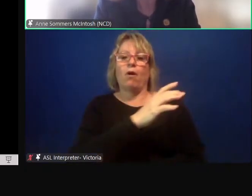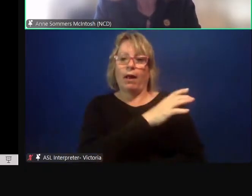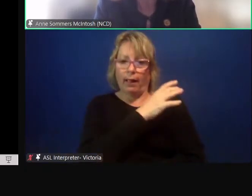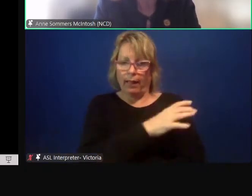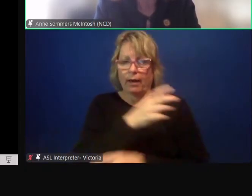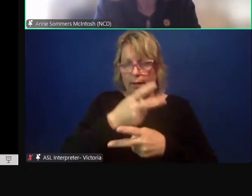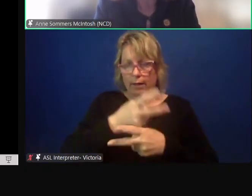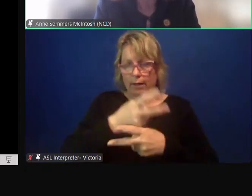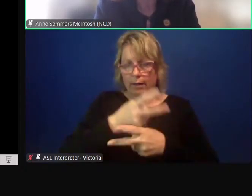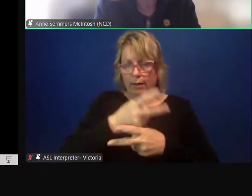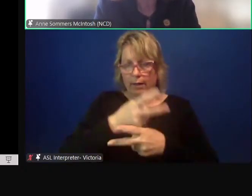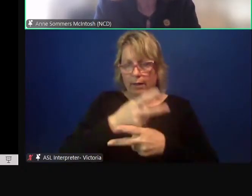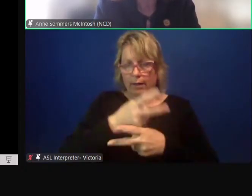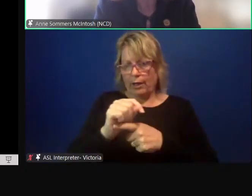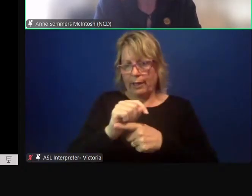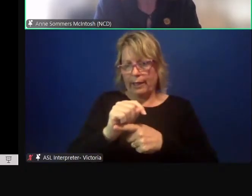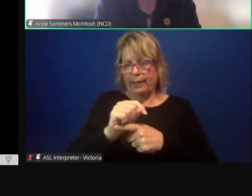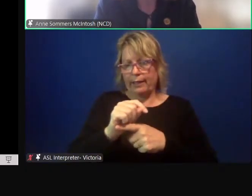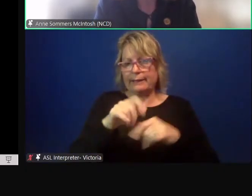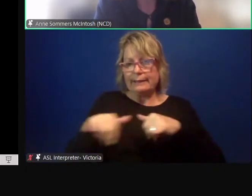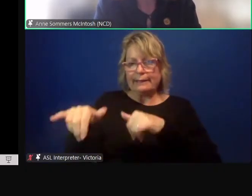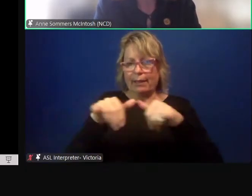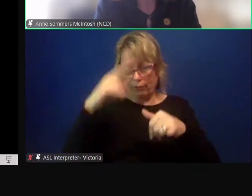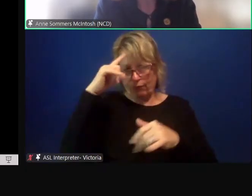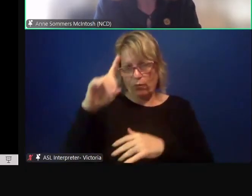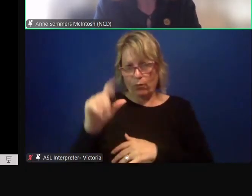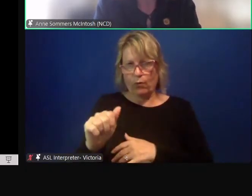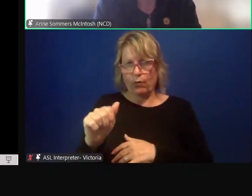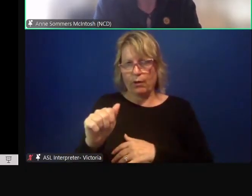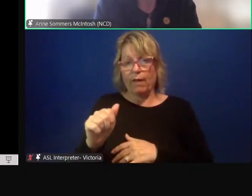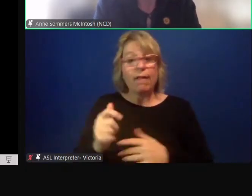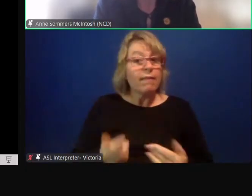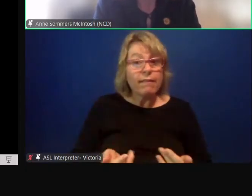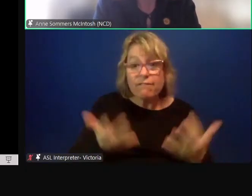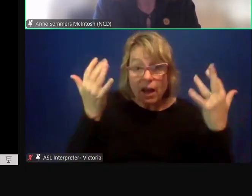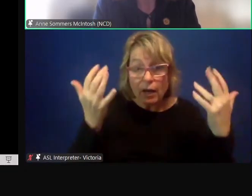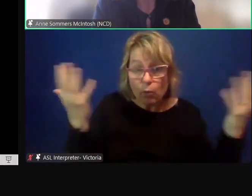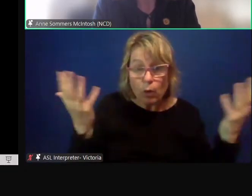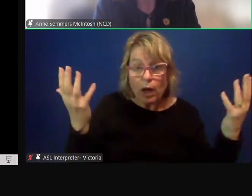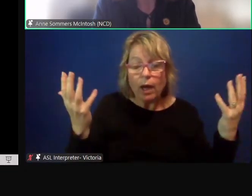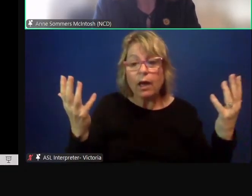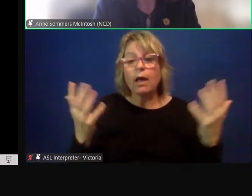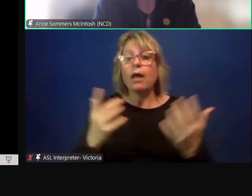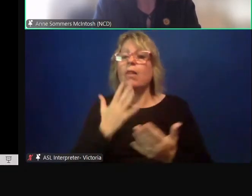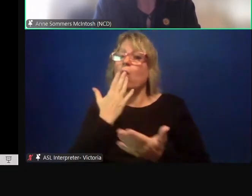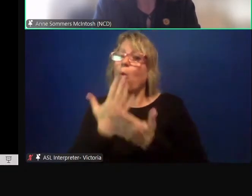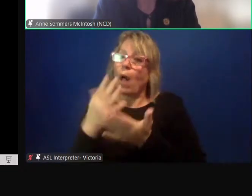standards for disability. The fire, of course, is the well-documented health disparities that people